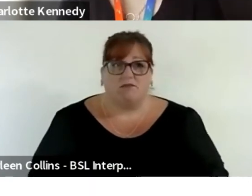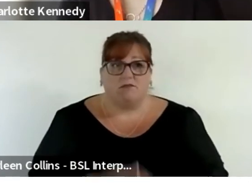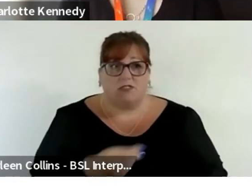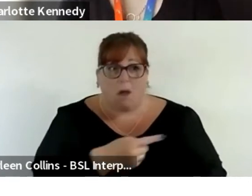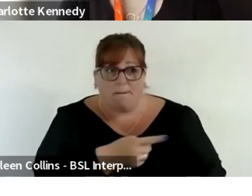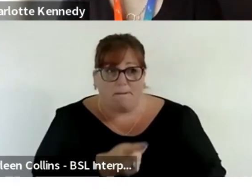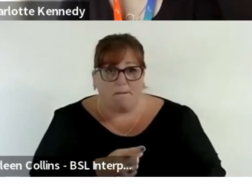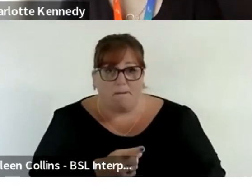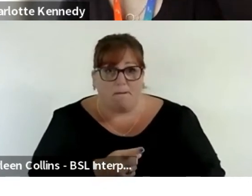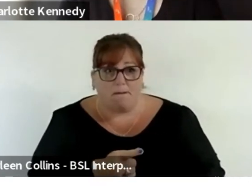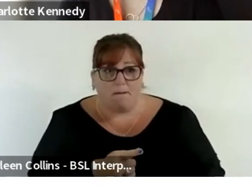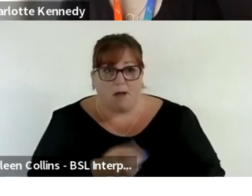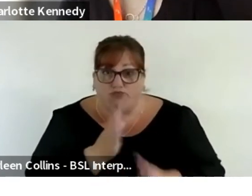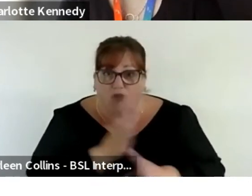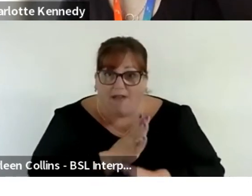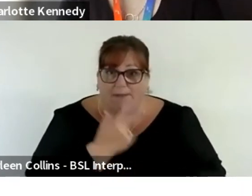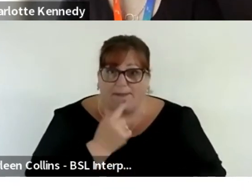You don't have to disclose, if you don't want to.